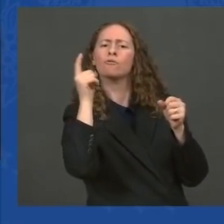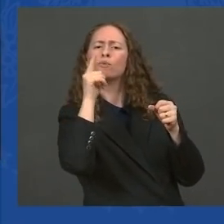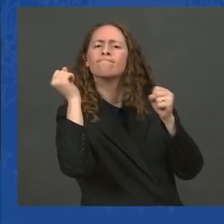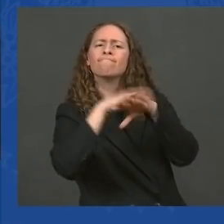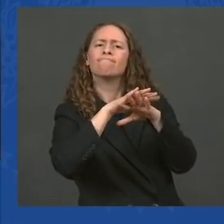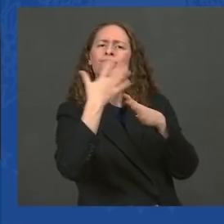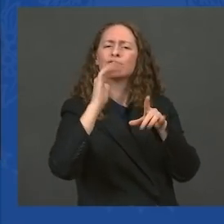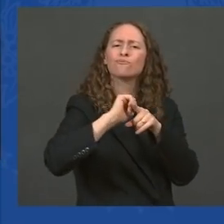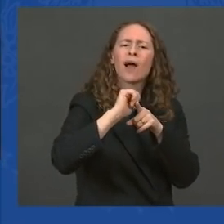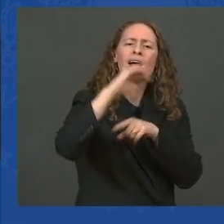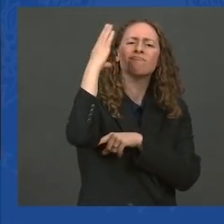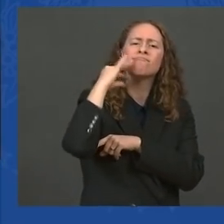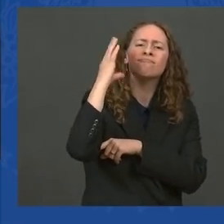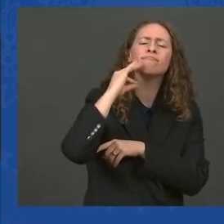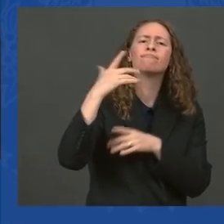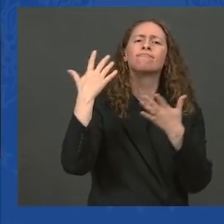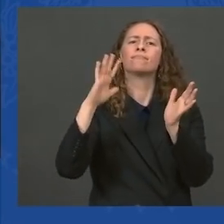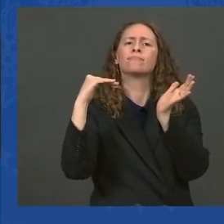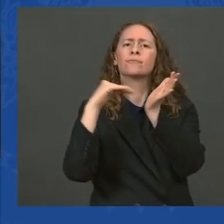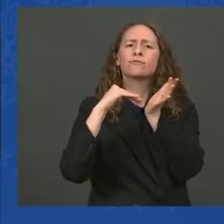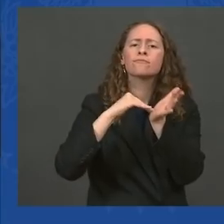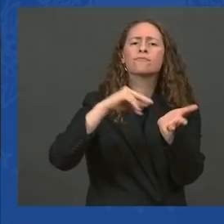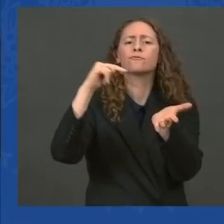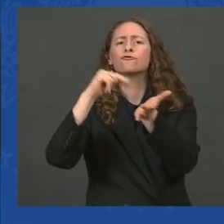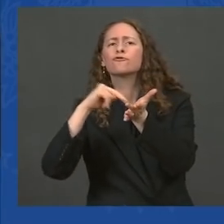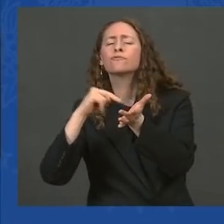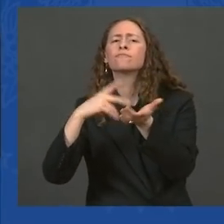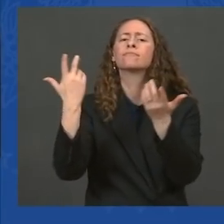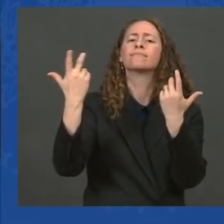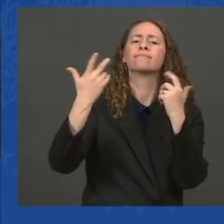They understand the health challenges our women and men in uniform face.